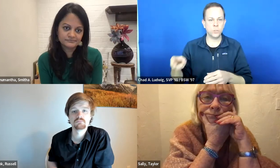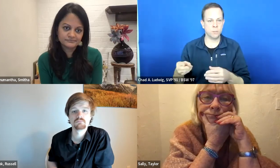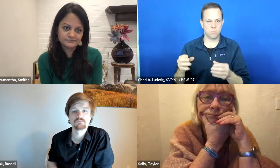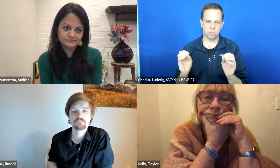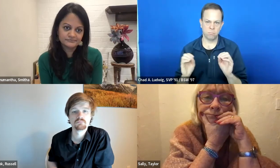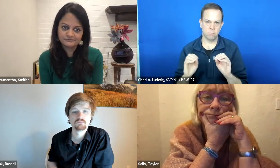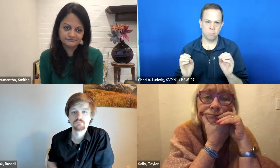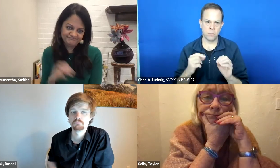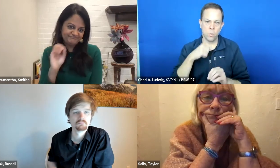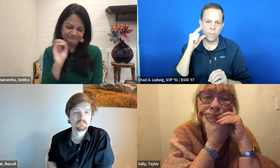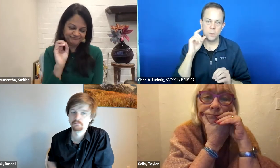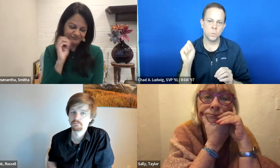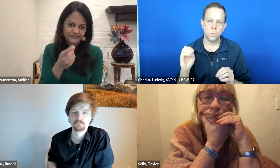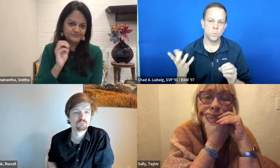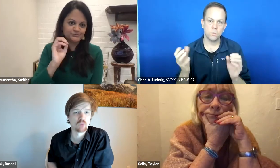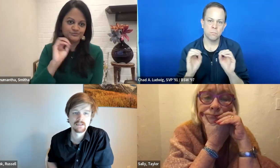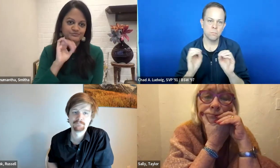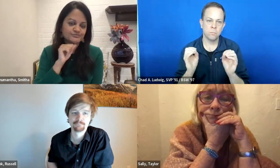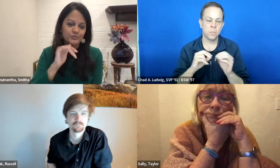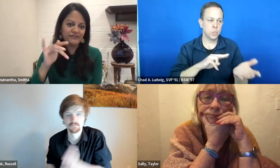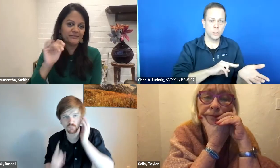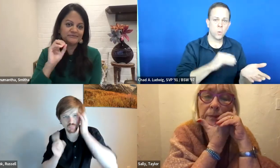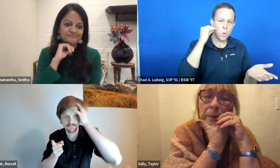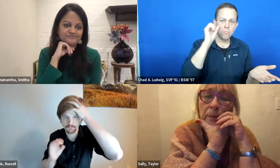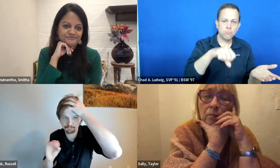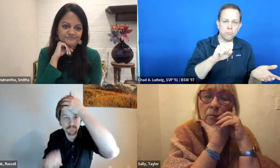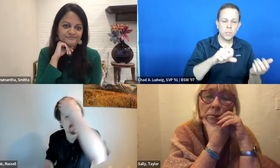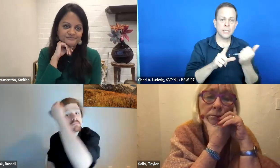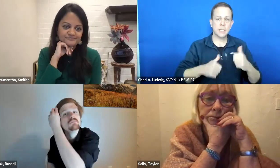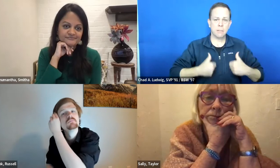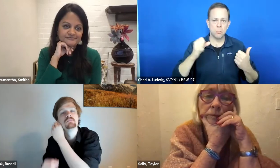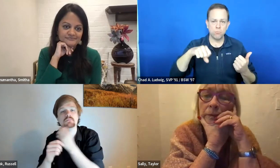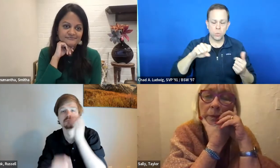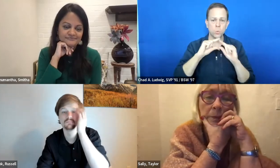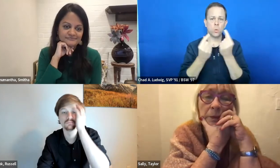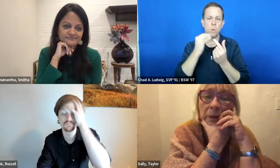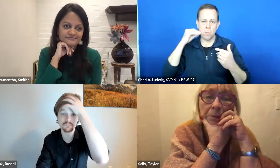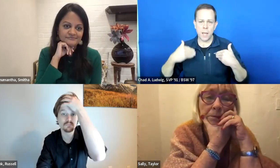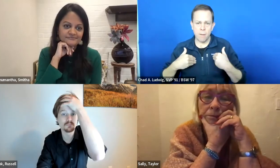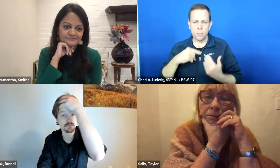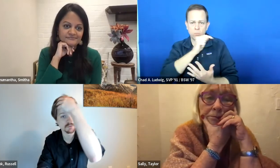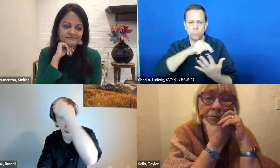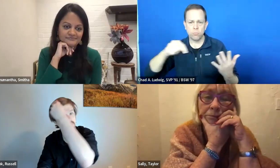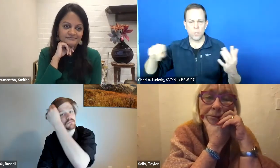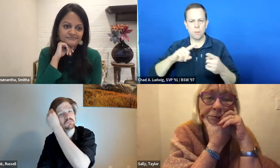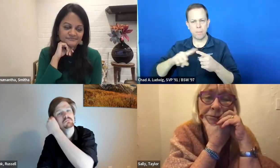but none of them specifically for Deaf and hard-of-hearing individuals. Sure, nursing homes, assisted living,